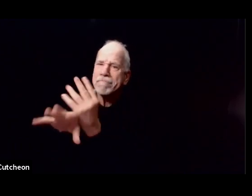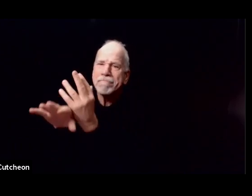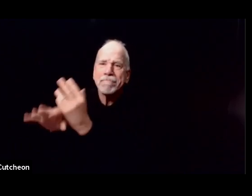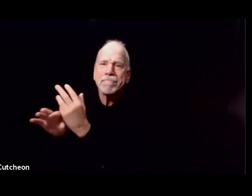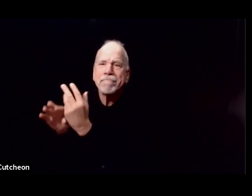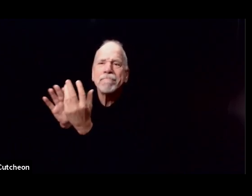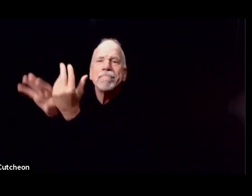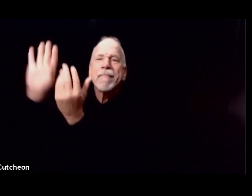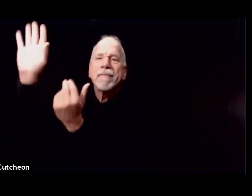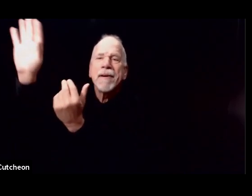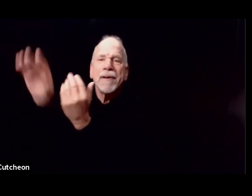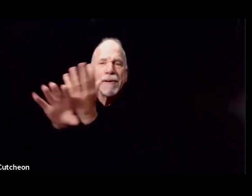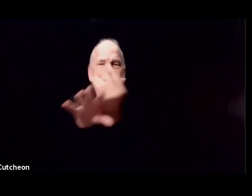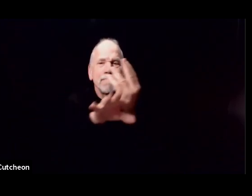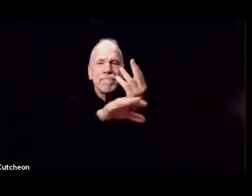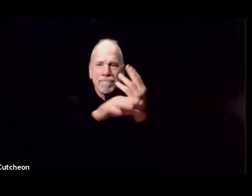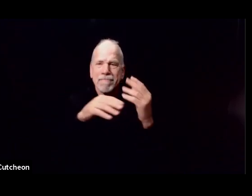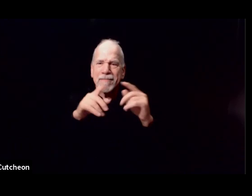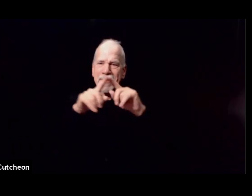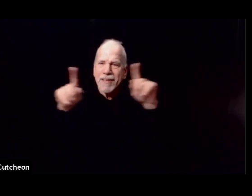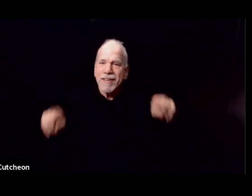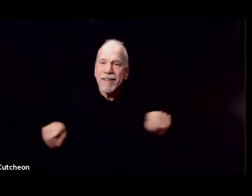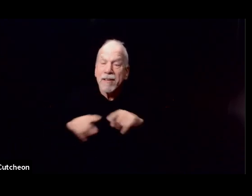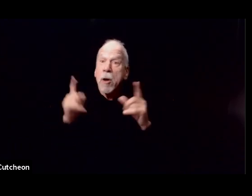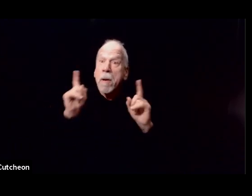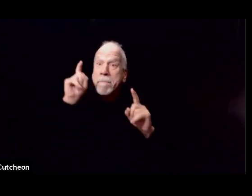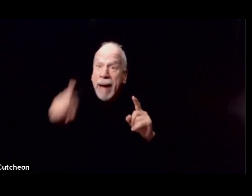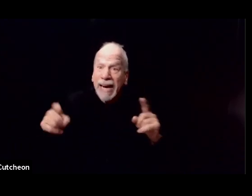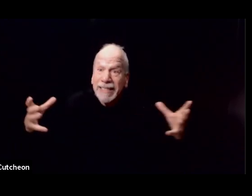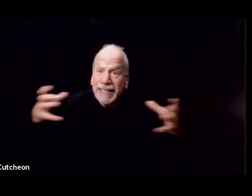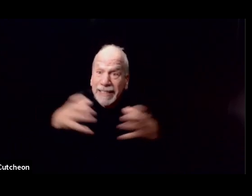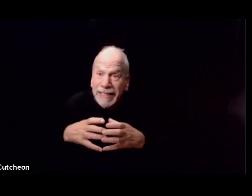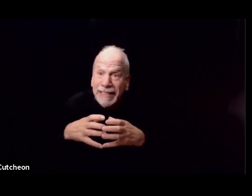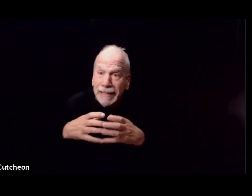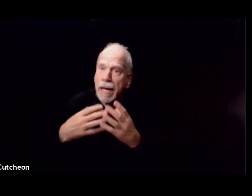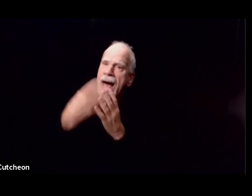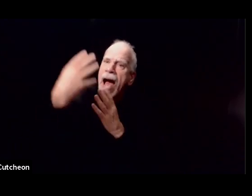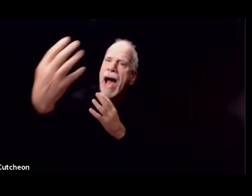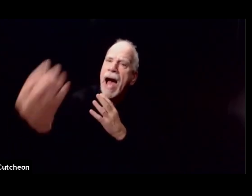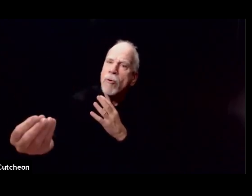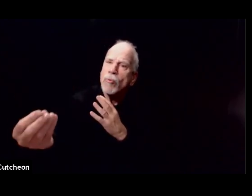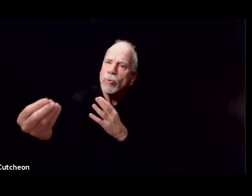option. The outdoors is is such a better environment in terms of protection from the spread of